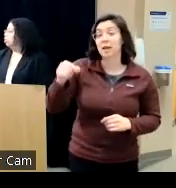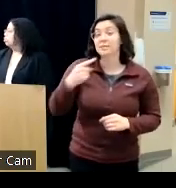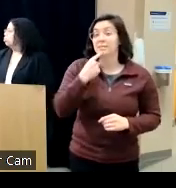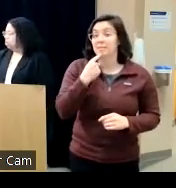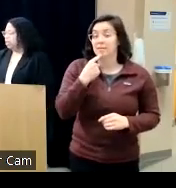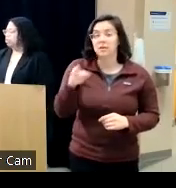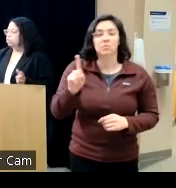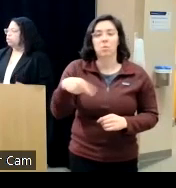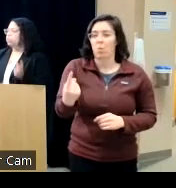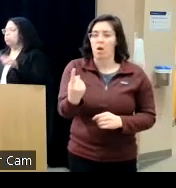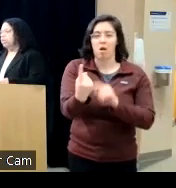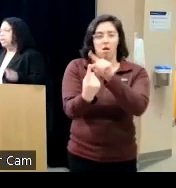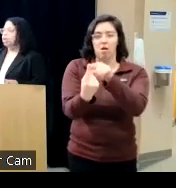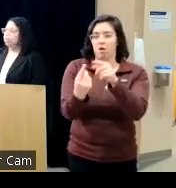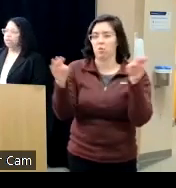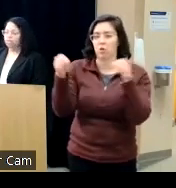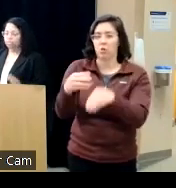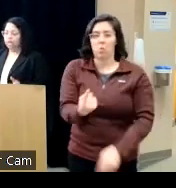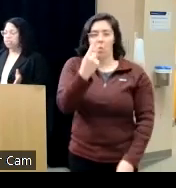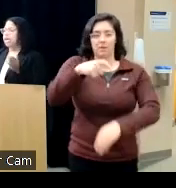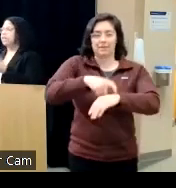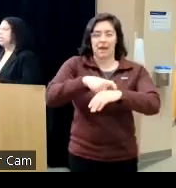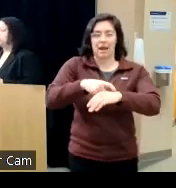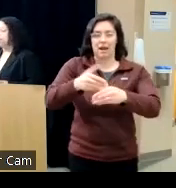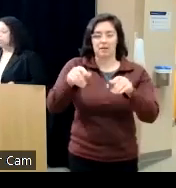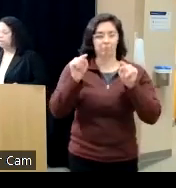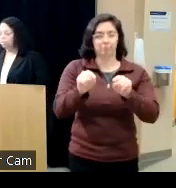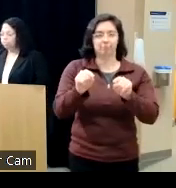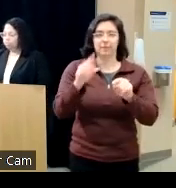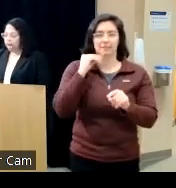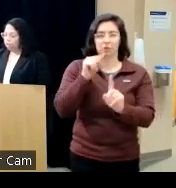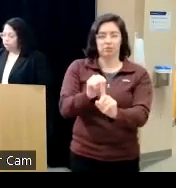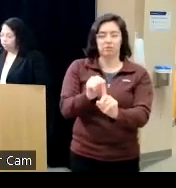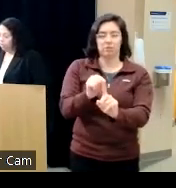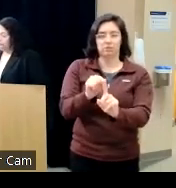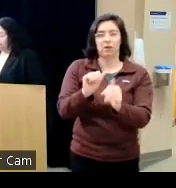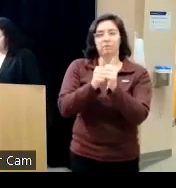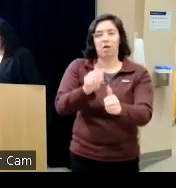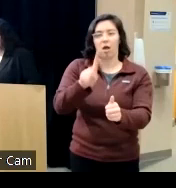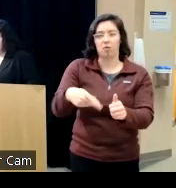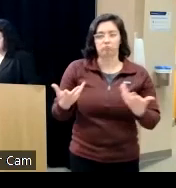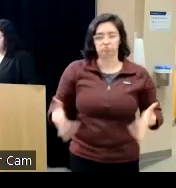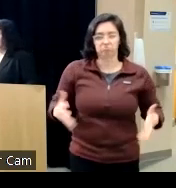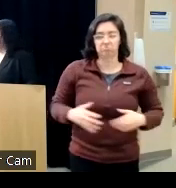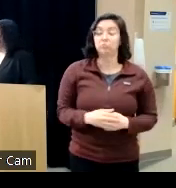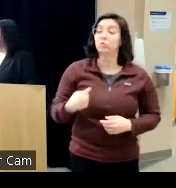to look at one so one time Point Baseline and then a follow-up and what we found is that a